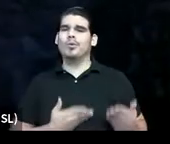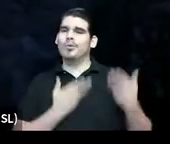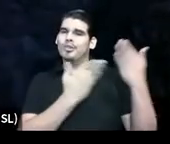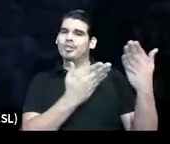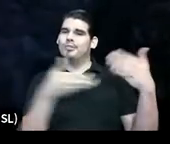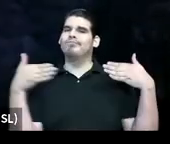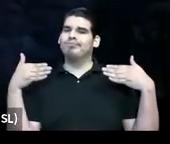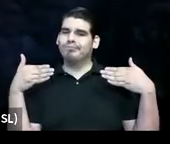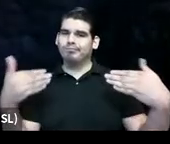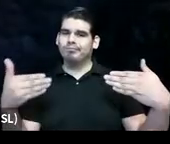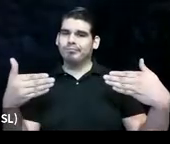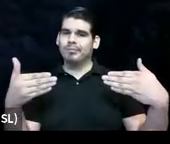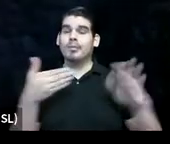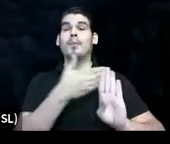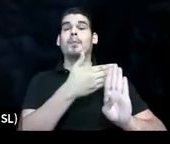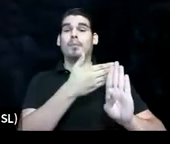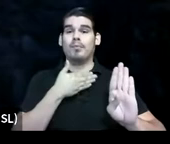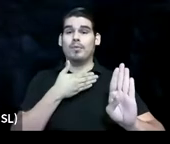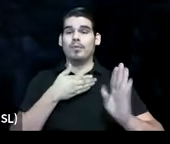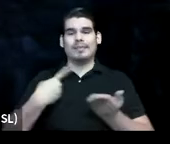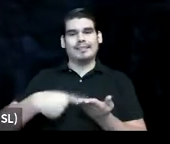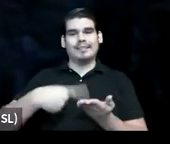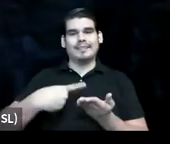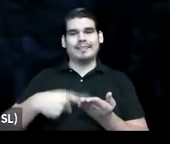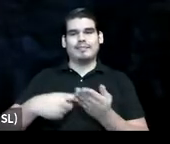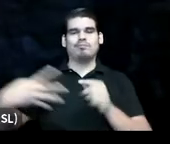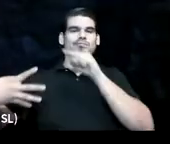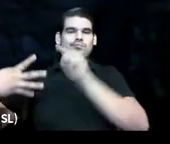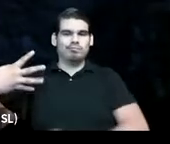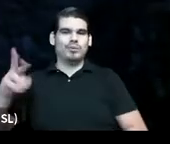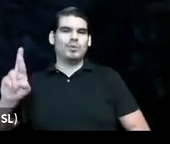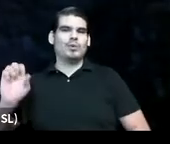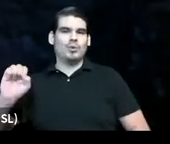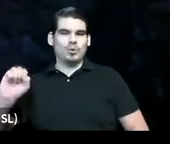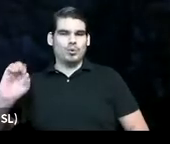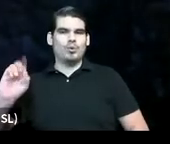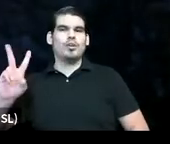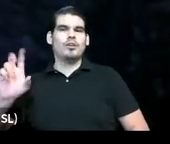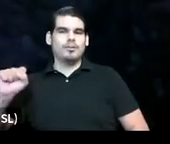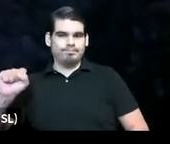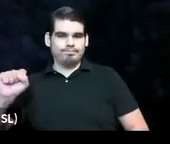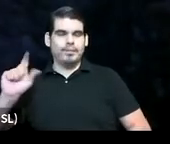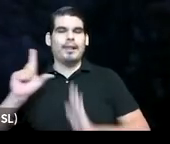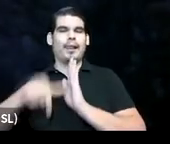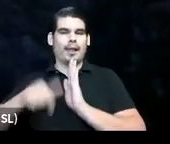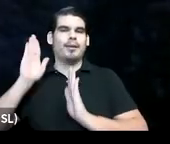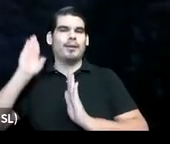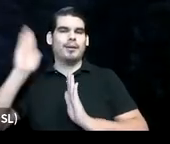Vice President: And I just want to go ahead and add one more point on Here, um, you know, this is really where you're arguing and making the case for your issue.